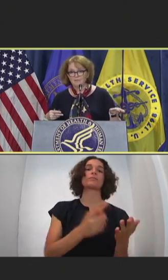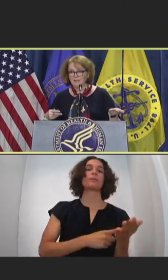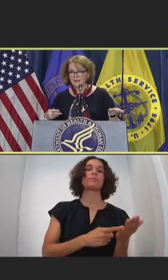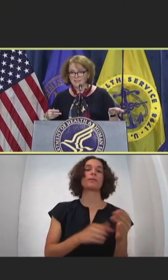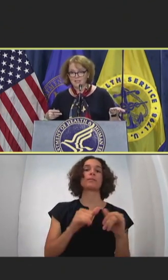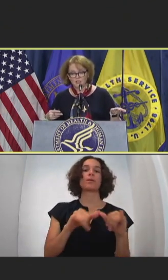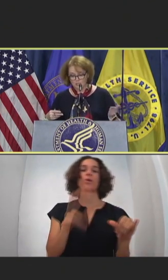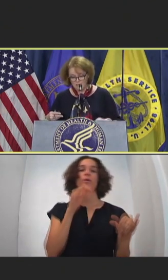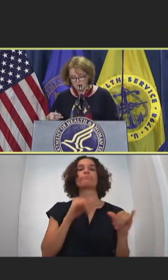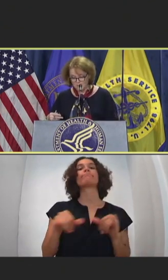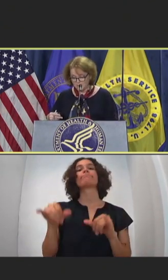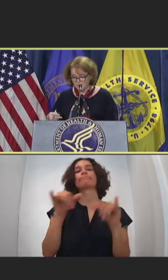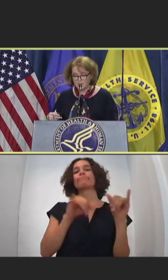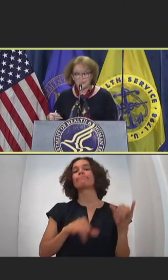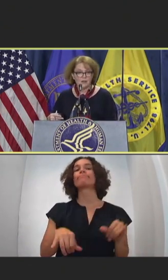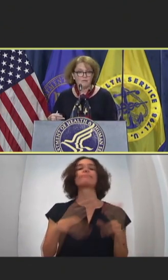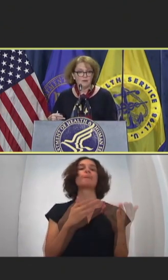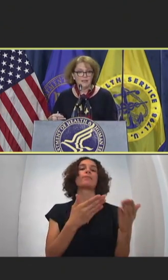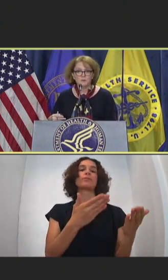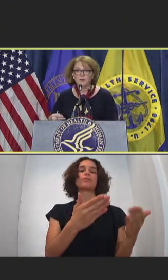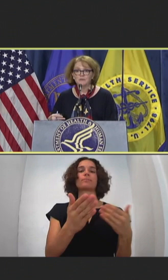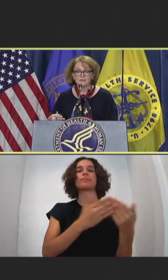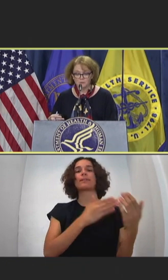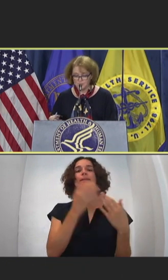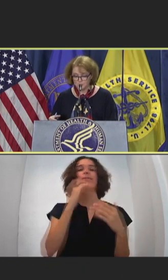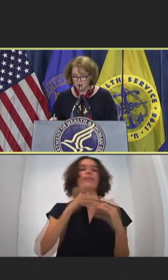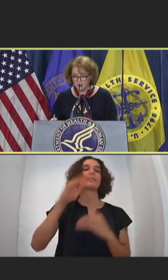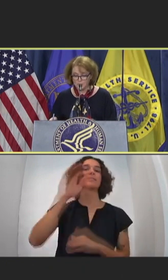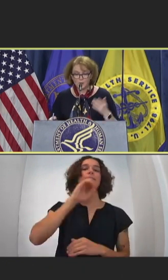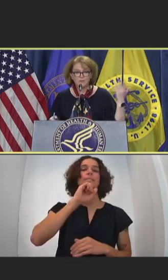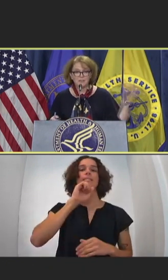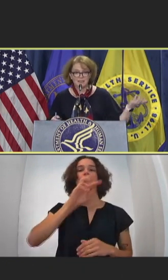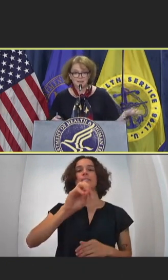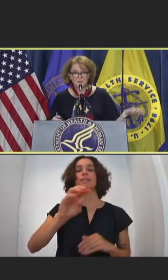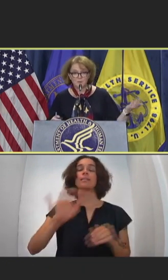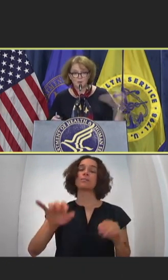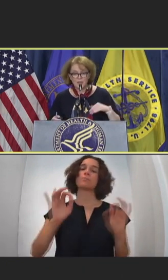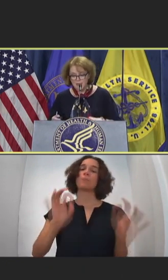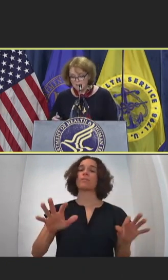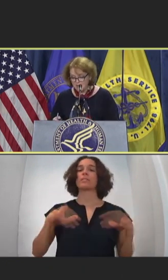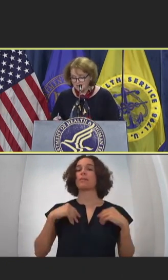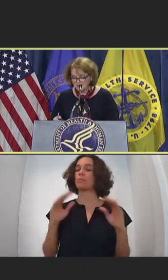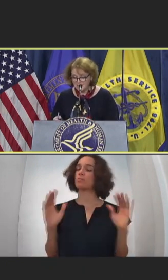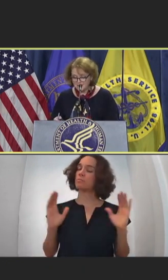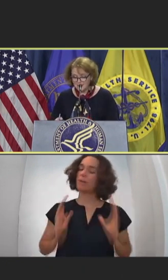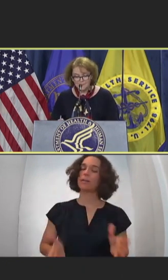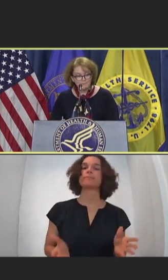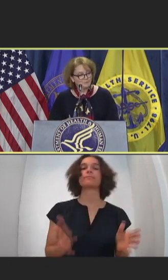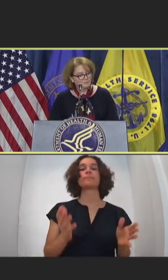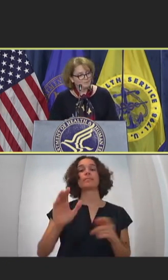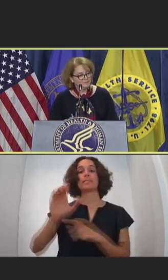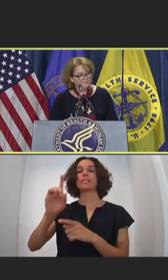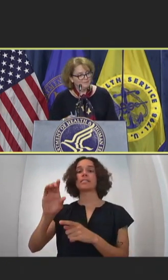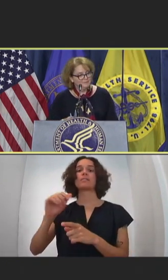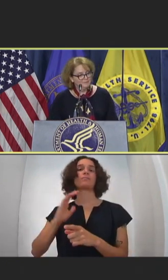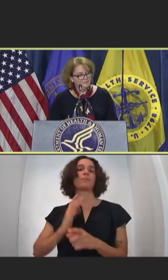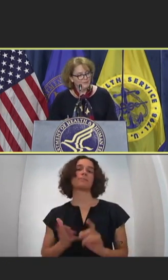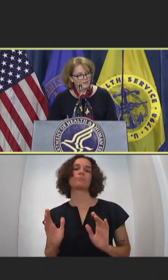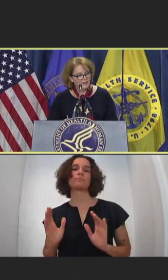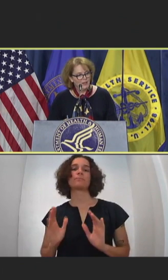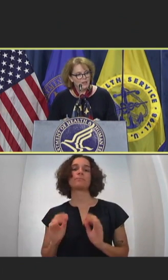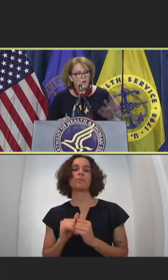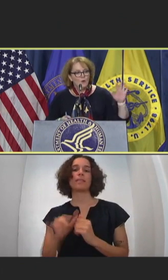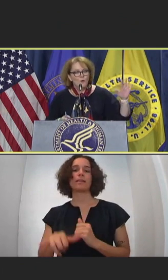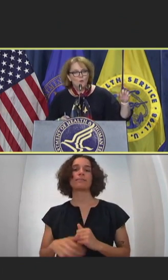vaccination even to those 60 and over. And that's perfectly present -- perfectly acceptable by CDC.